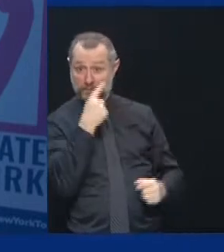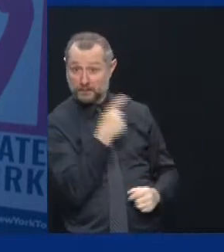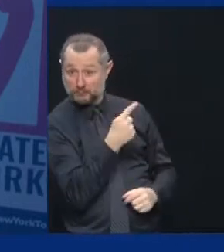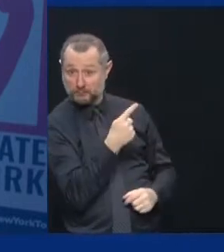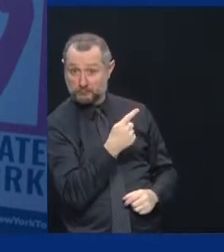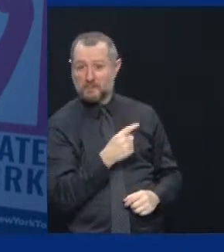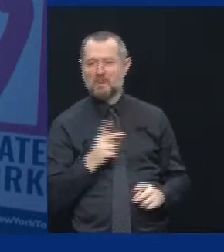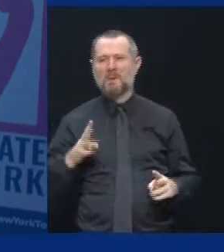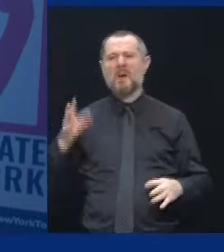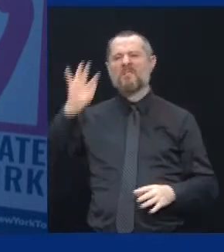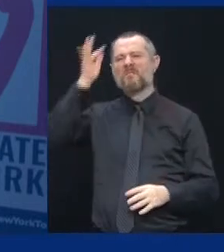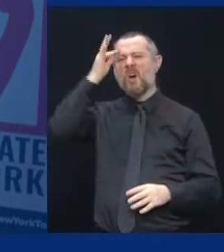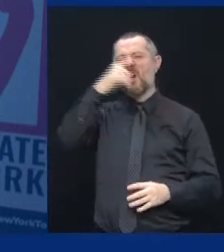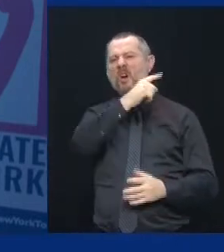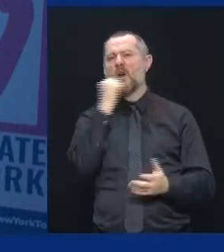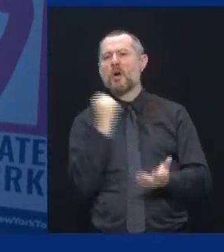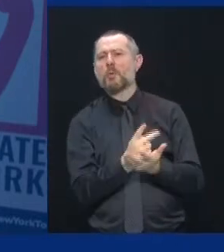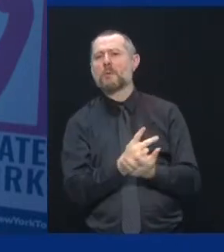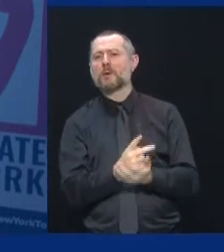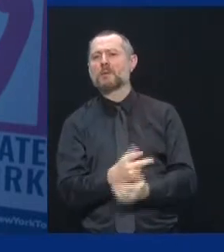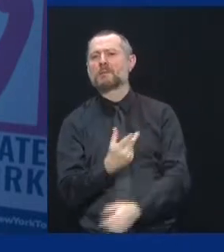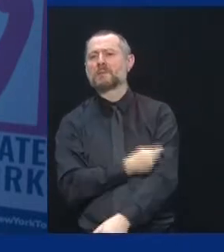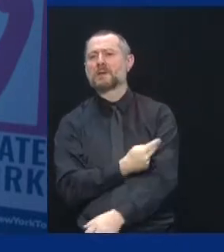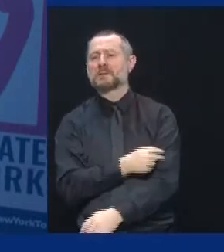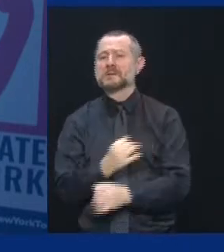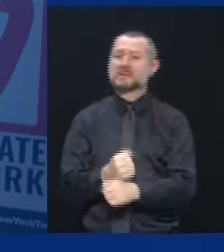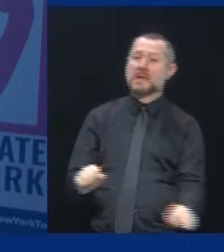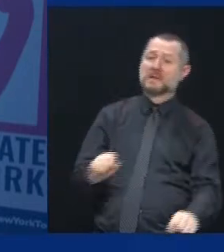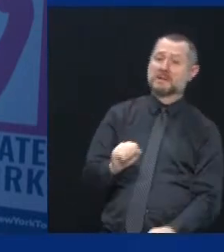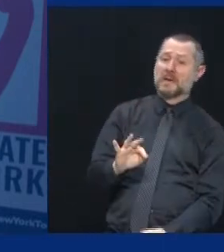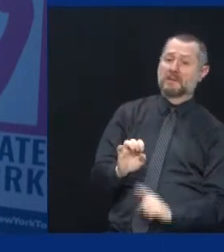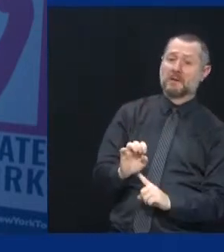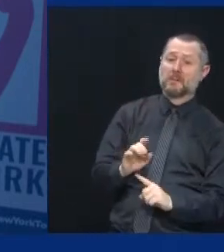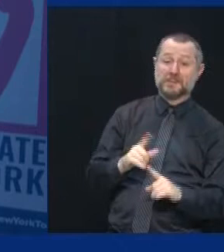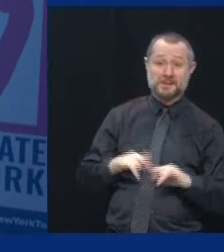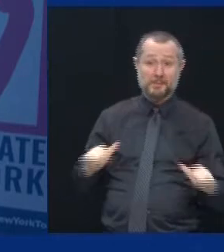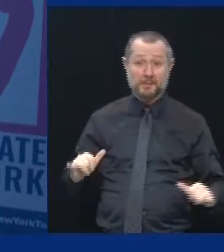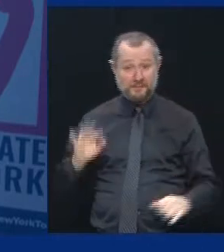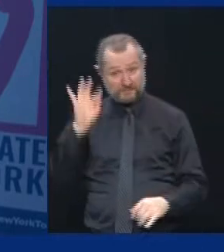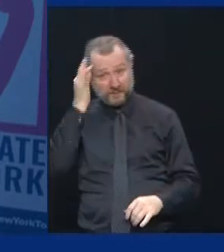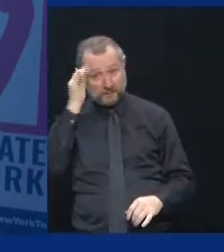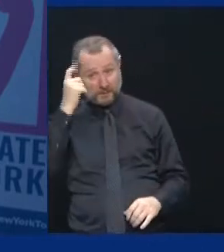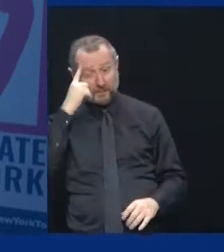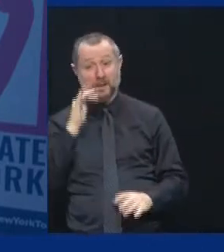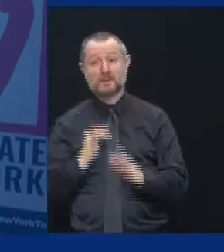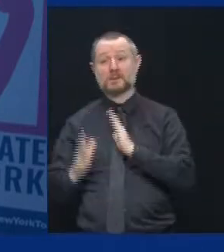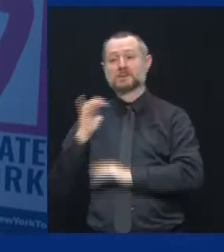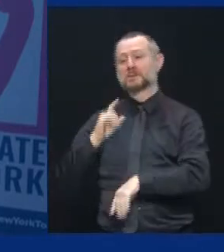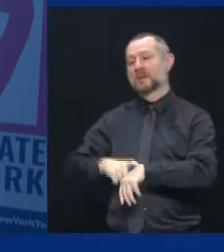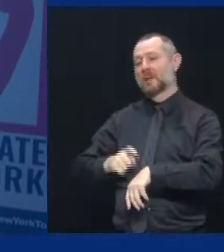IT'S A LACK OF TRUST OF THE SYSTEM AND OF THE GOVERNMENT. WHETHER THE FEDERAL GOVERNMENT